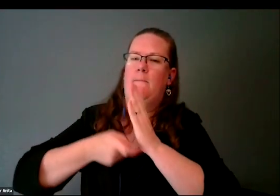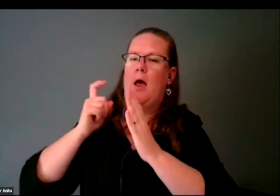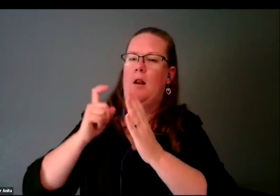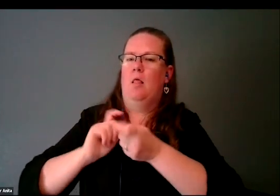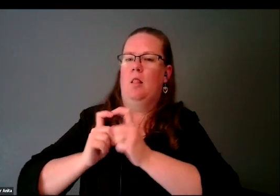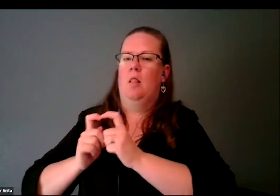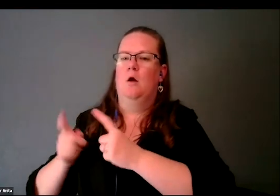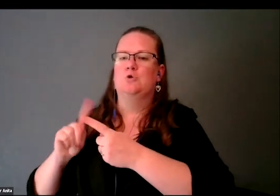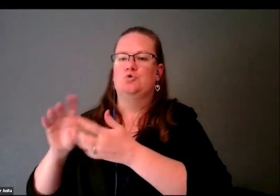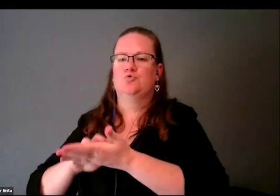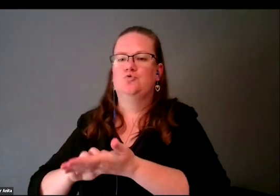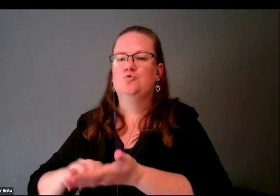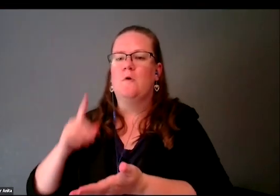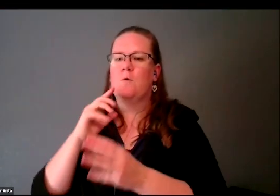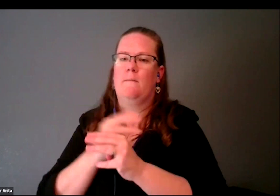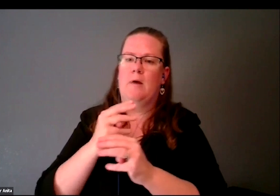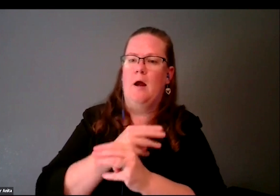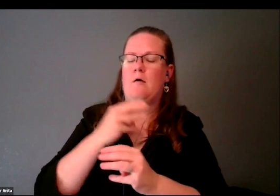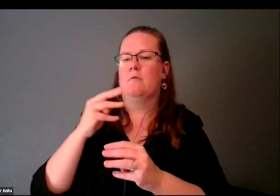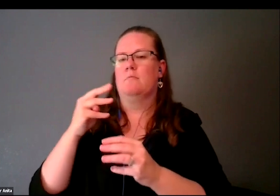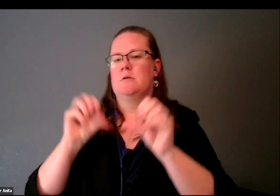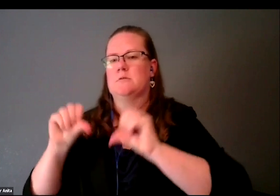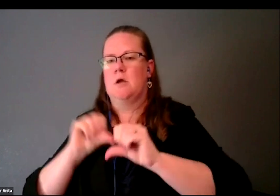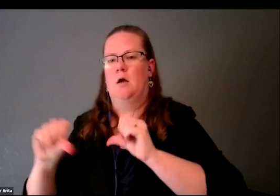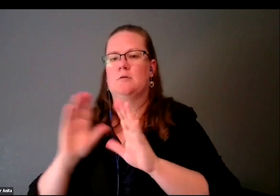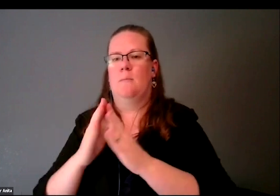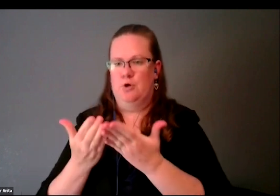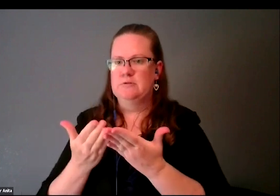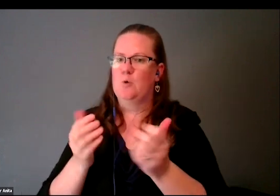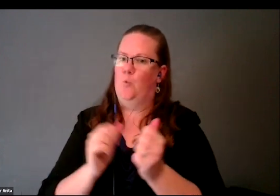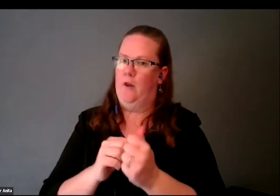math and science textbooks into braille with tactile graphics, which has been super exciting.